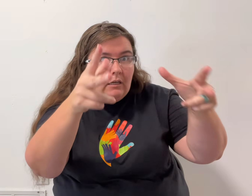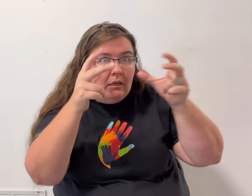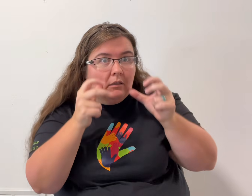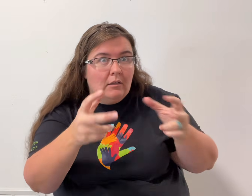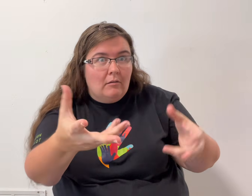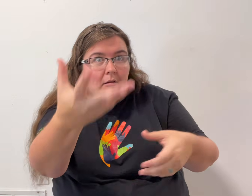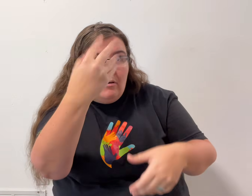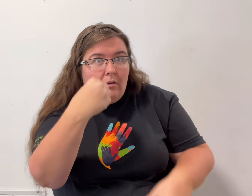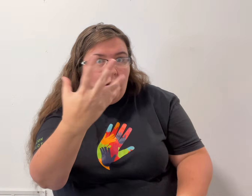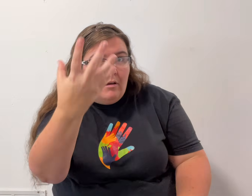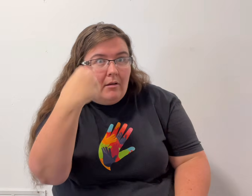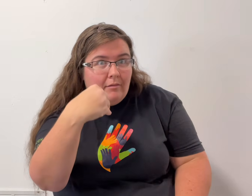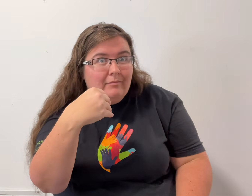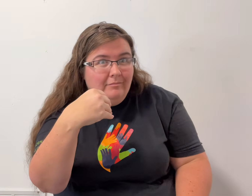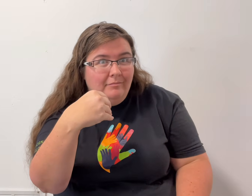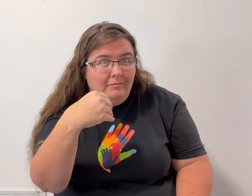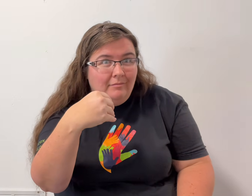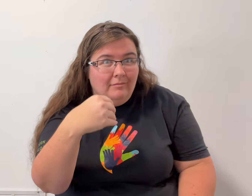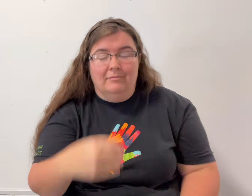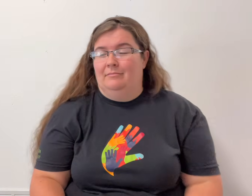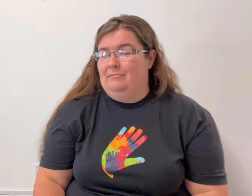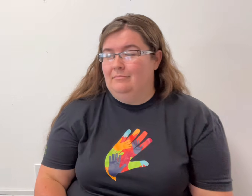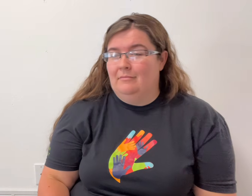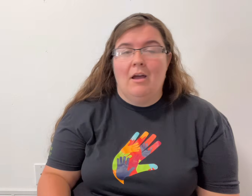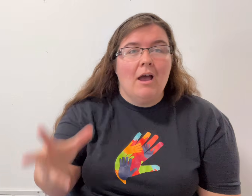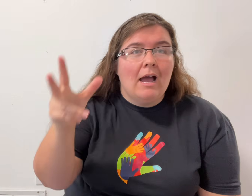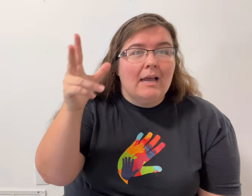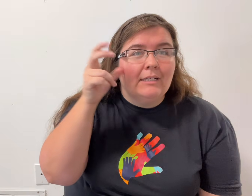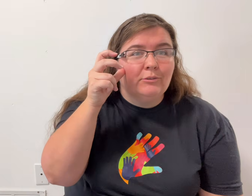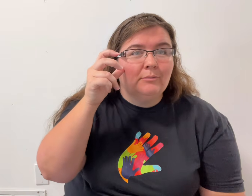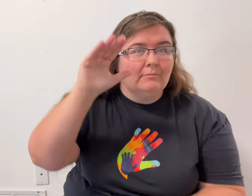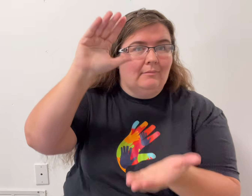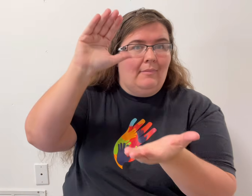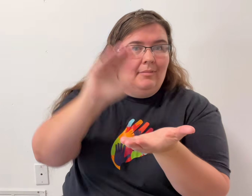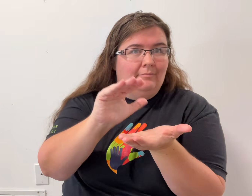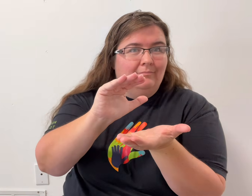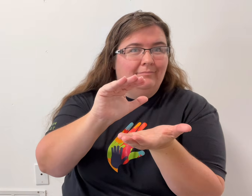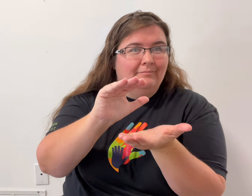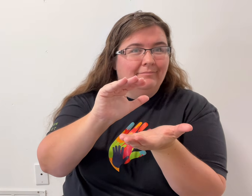HEAR-WITH-YOUR-EYES She says, "HEARS LESS"